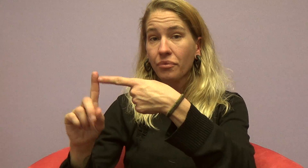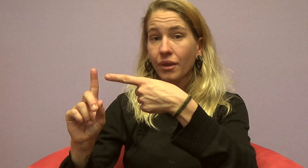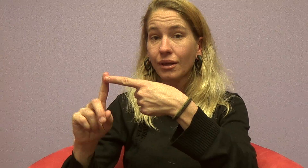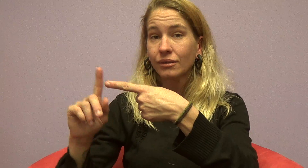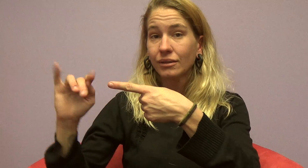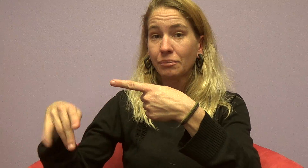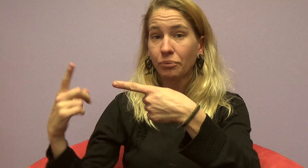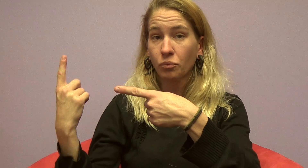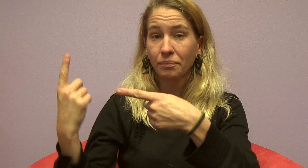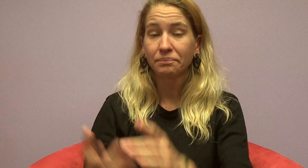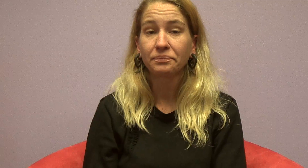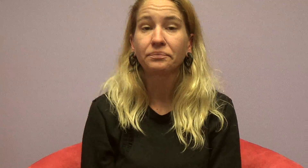Tip number one: